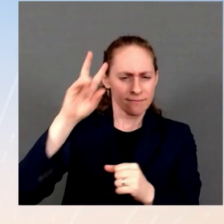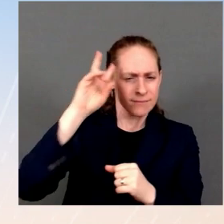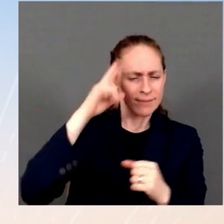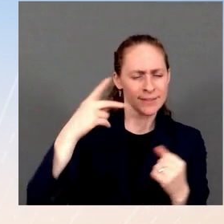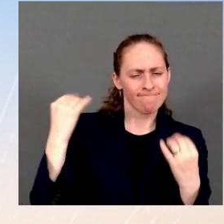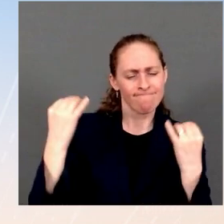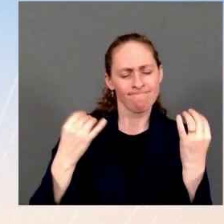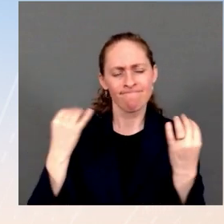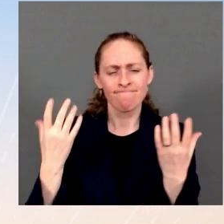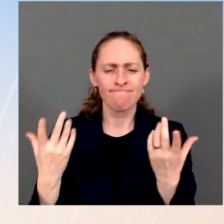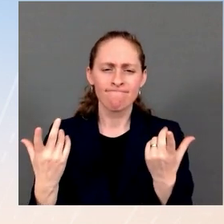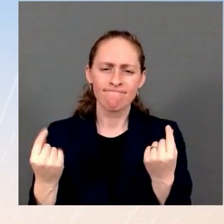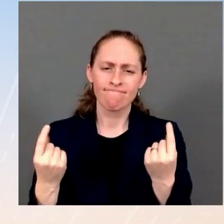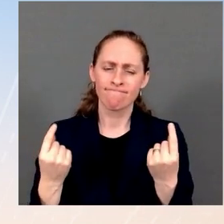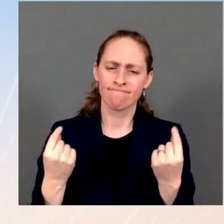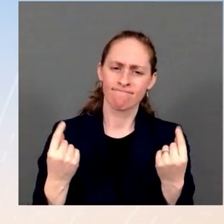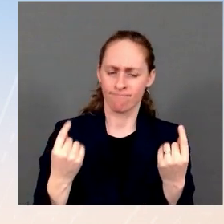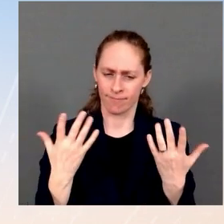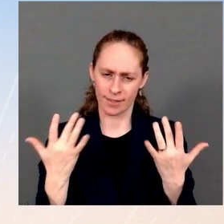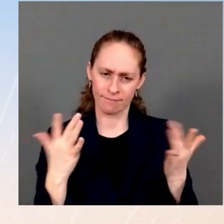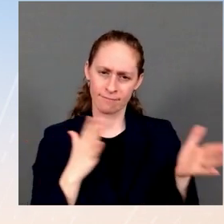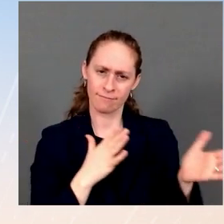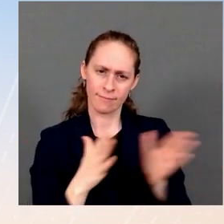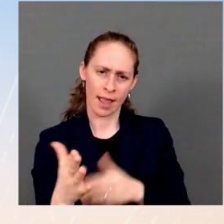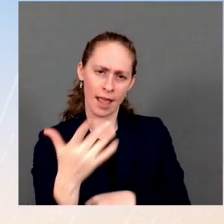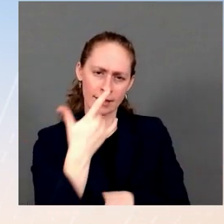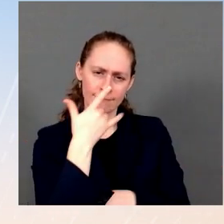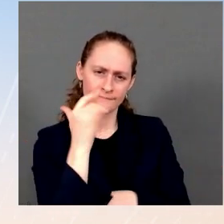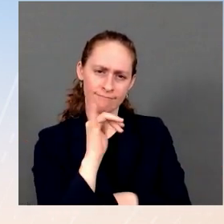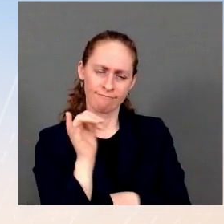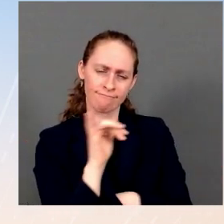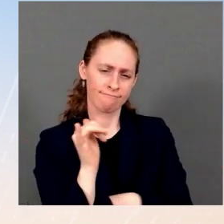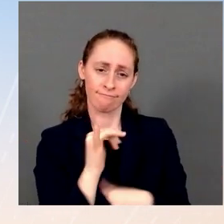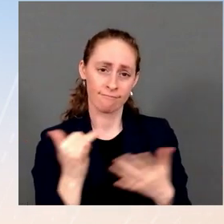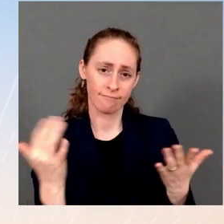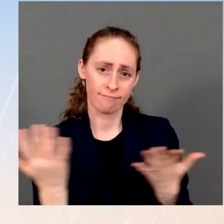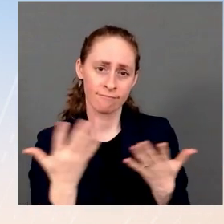and why, today, Vice President Harris stood with child health champions